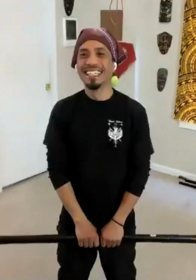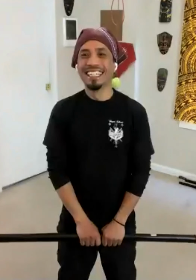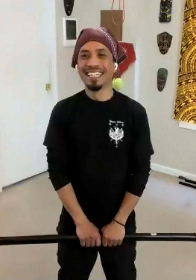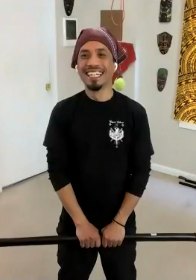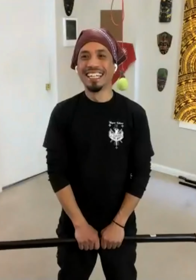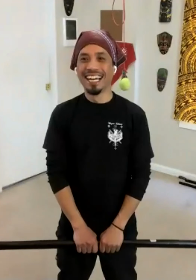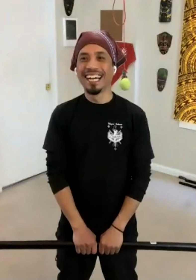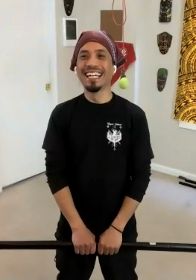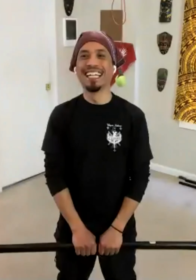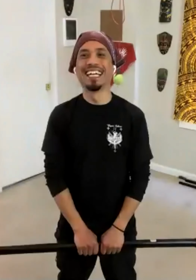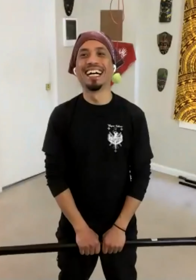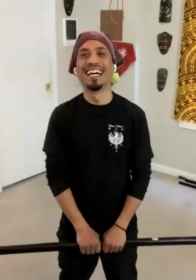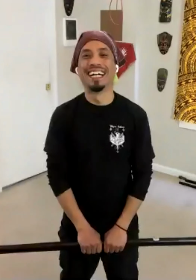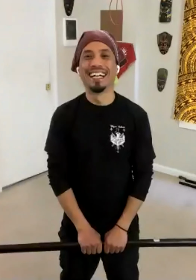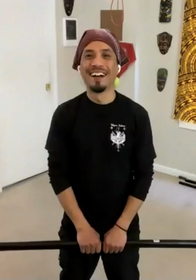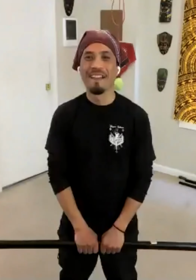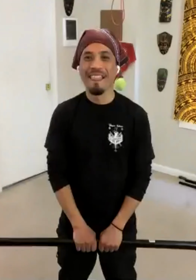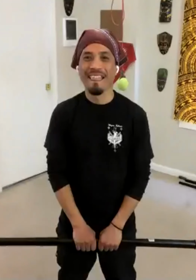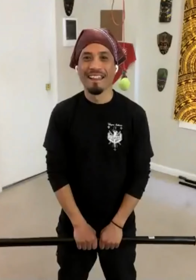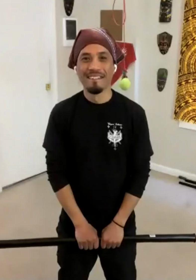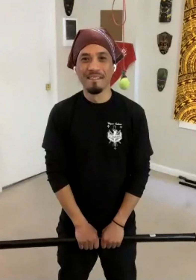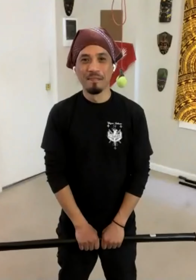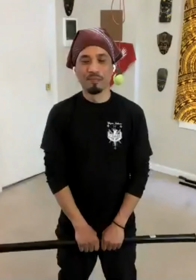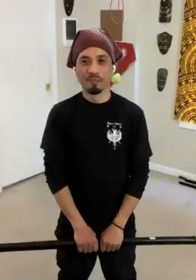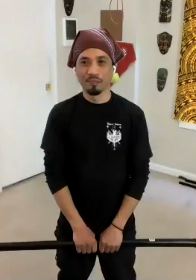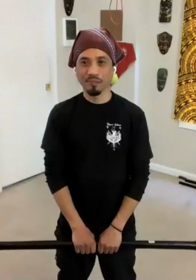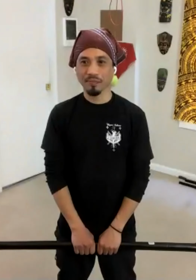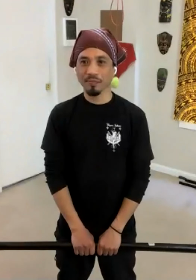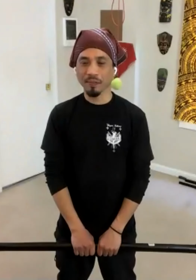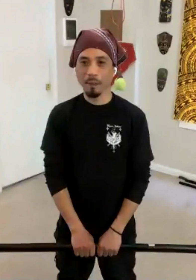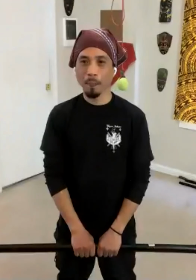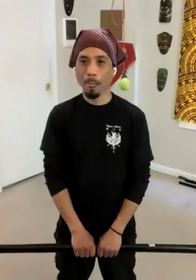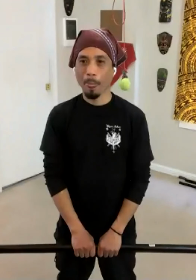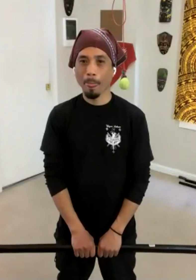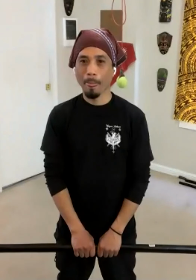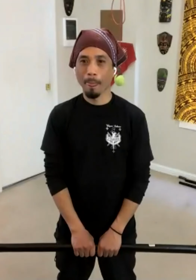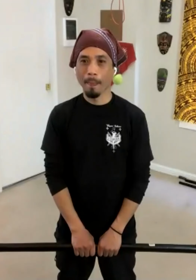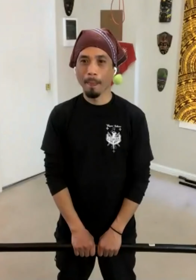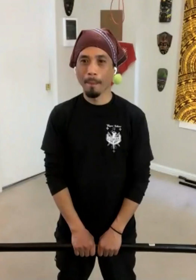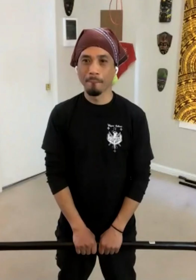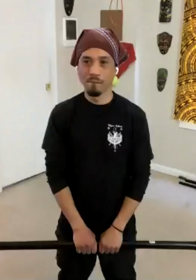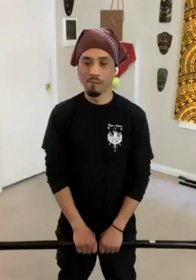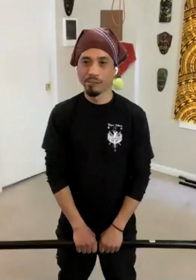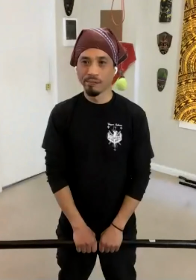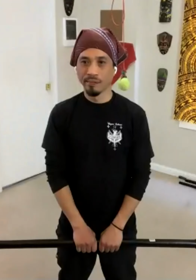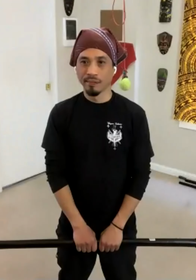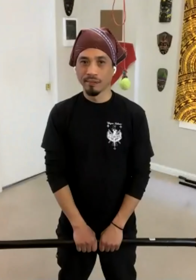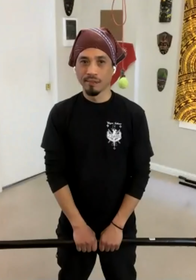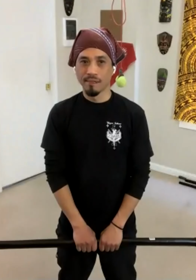PANEL WILL BE WHO IS YOUR FRIENDS CRUSH. I WILL BE BACK FOR THE CLOSING CEREMONIES AT 4:00 P.M.